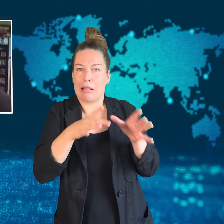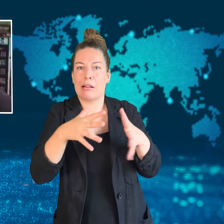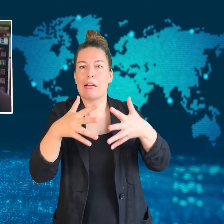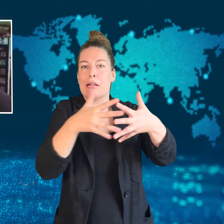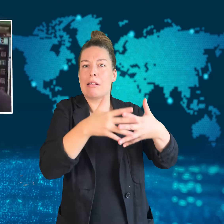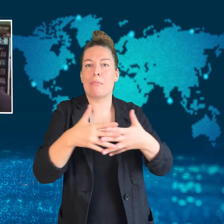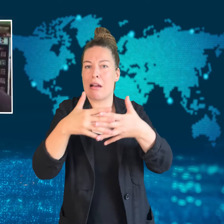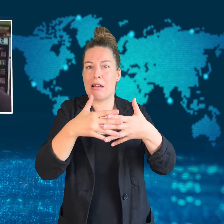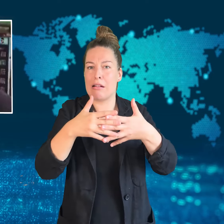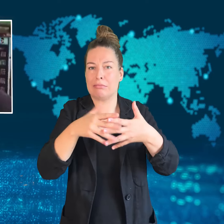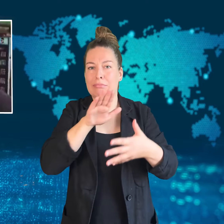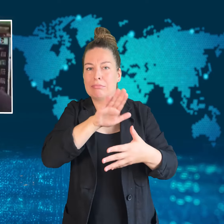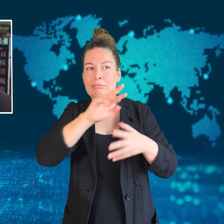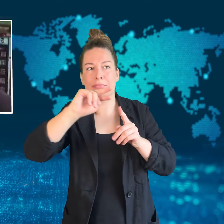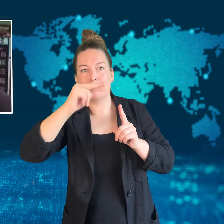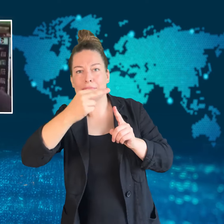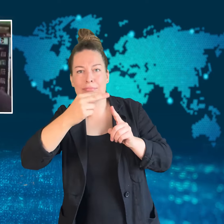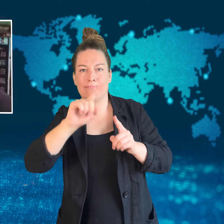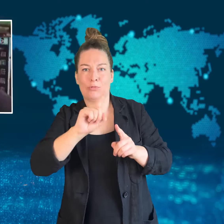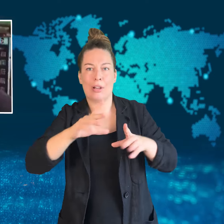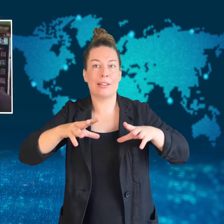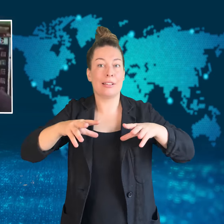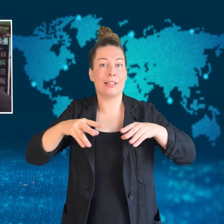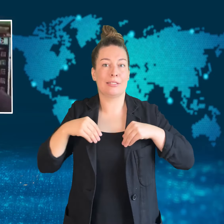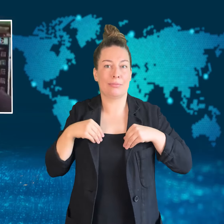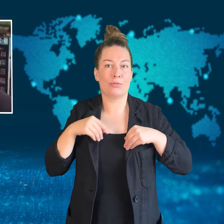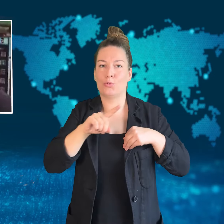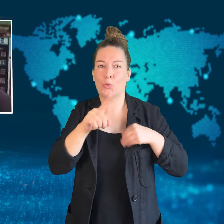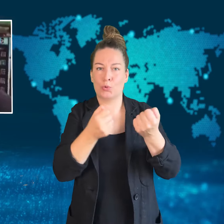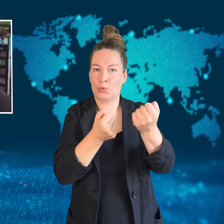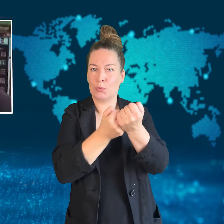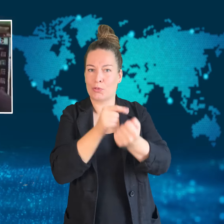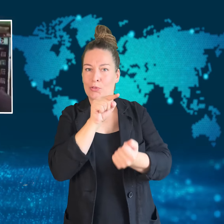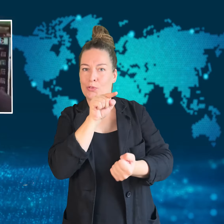and anti-Imperialism views.